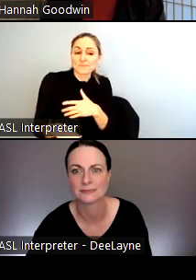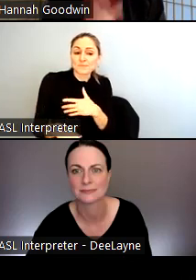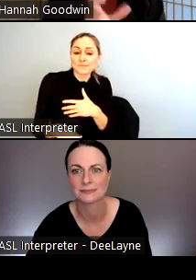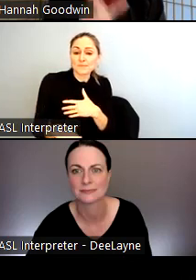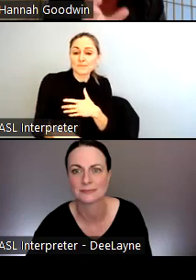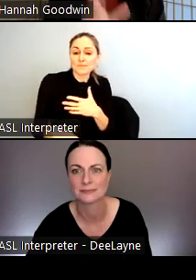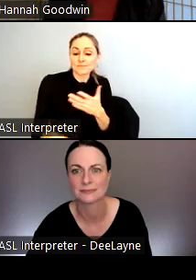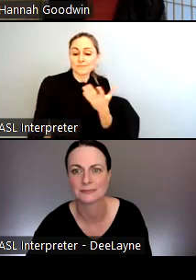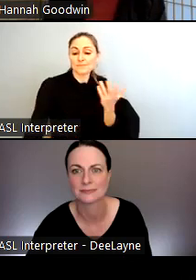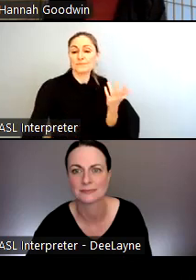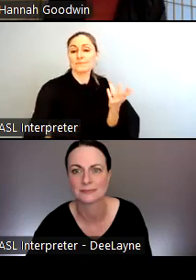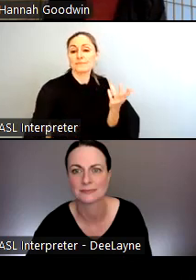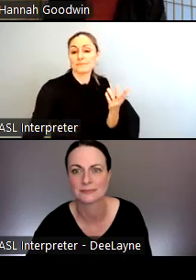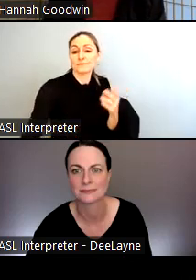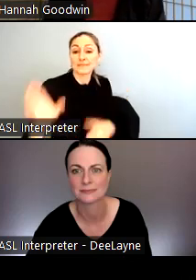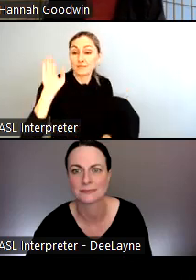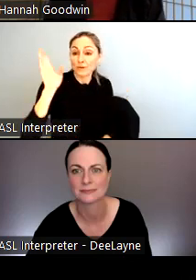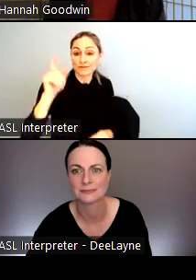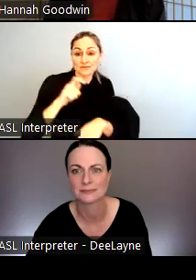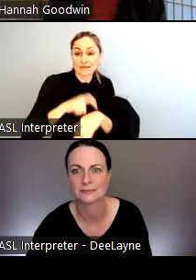The presentation time is short.